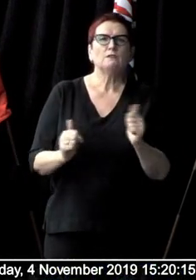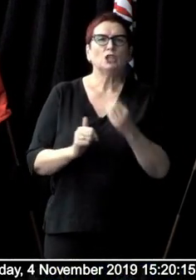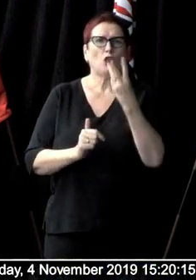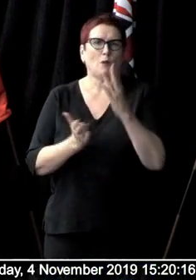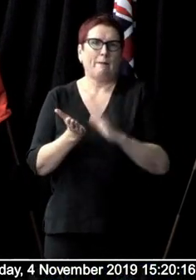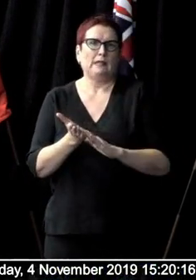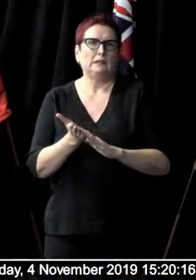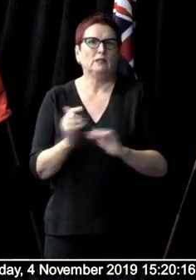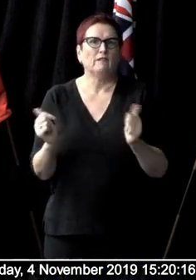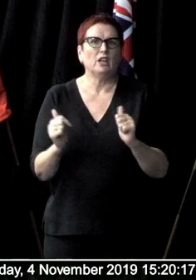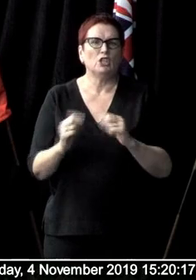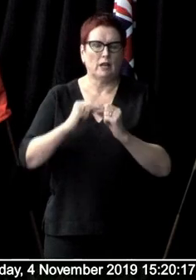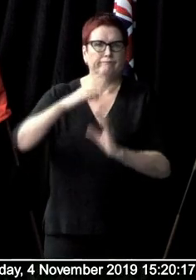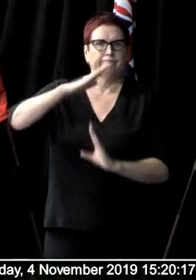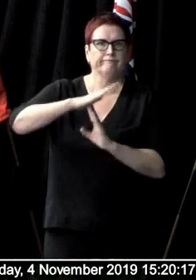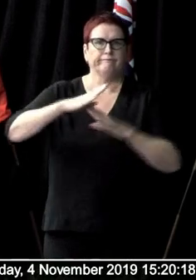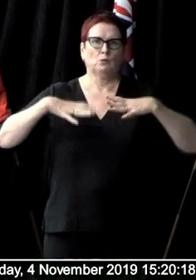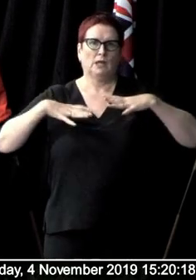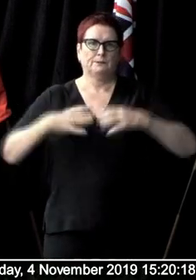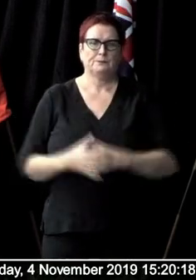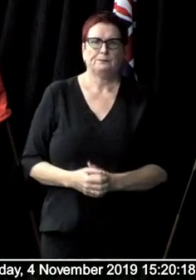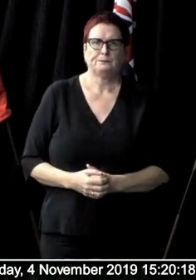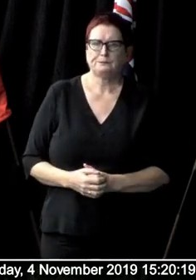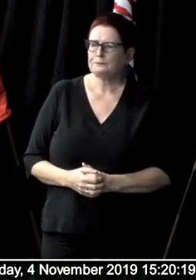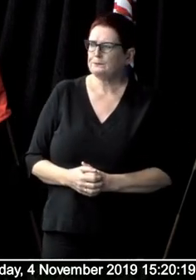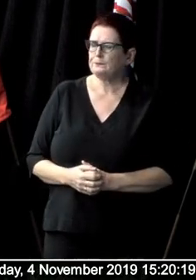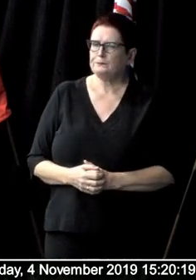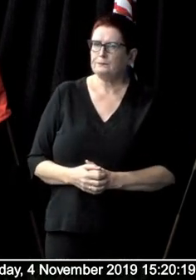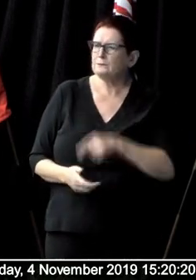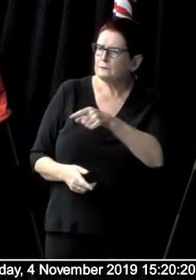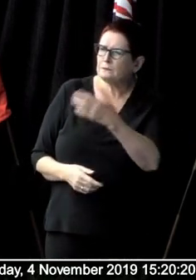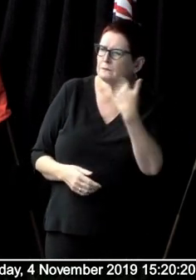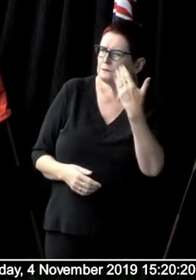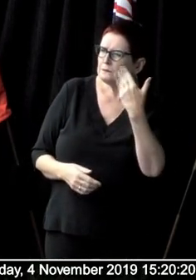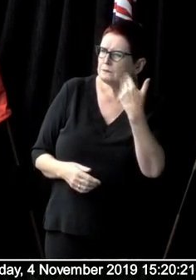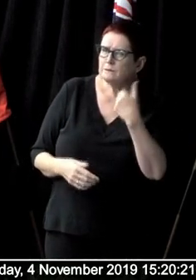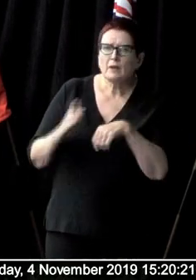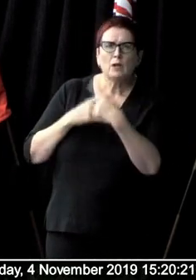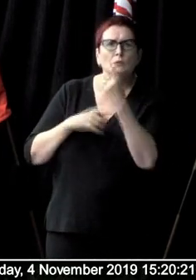if we might. Dr Bridle, you report that indeed in one situation school leadership